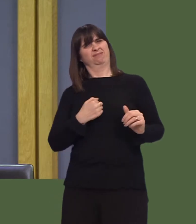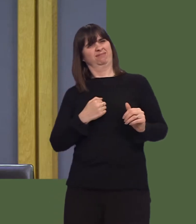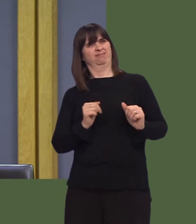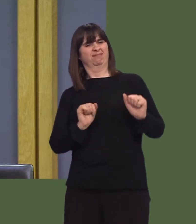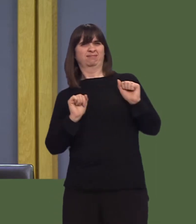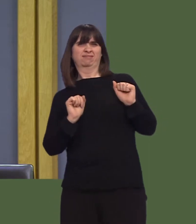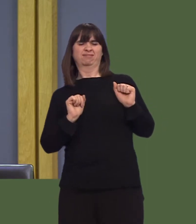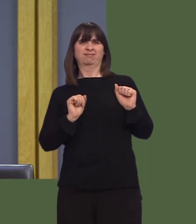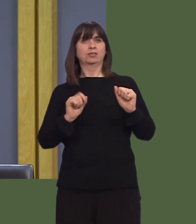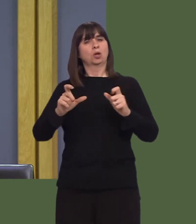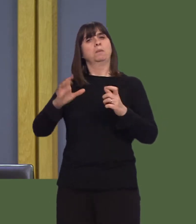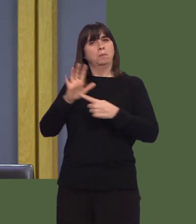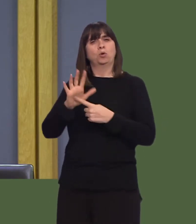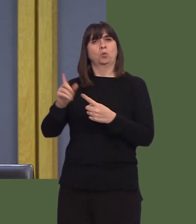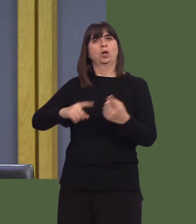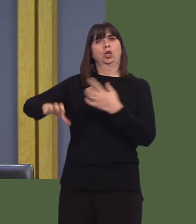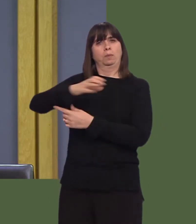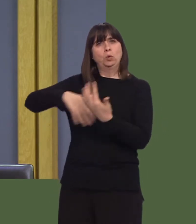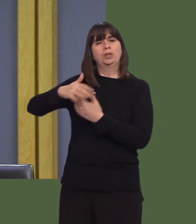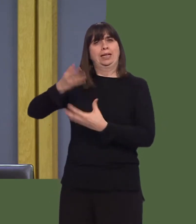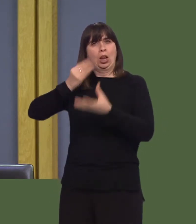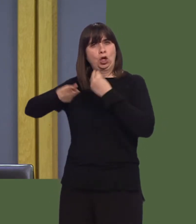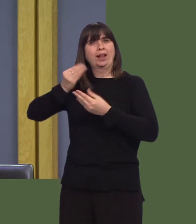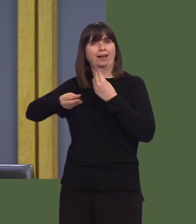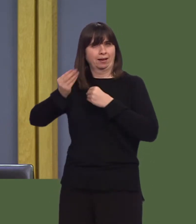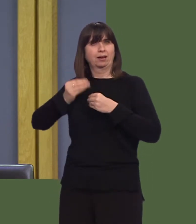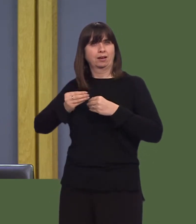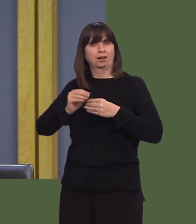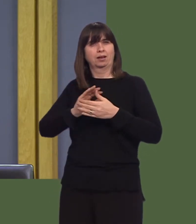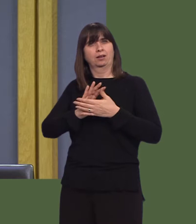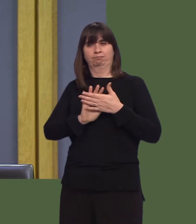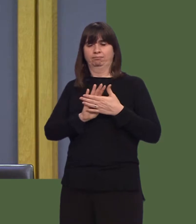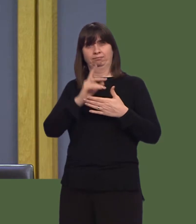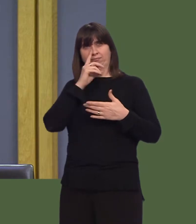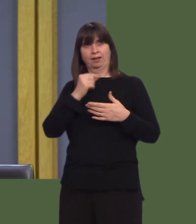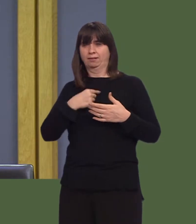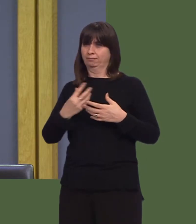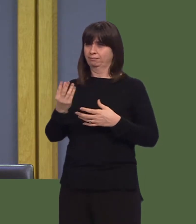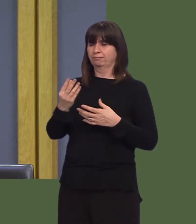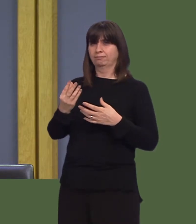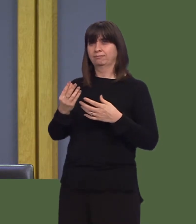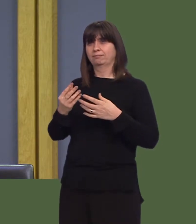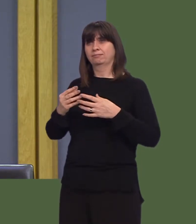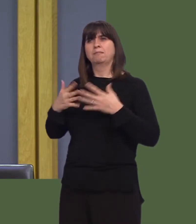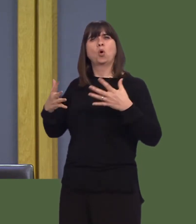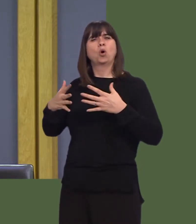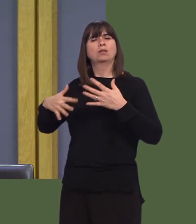Therefore, community learning is really important, where returning learners can develop their skills in community settings.